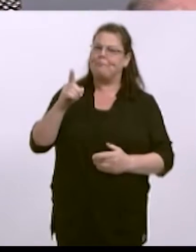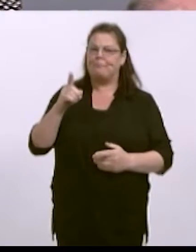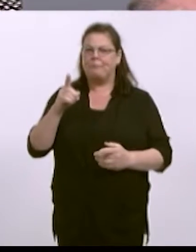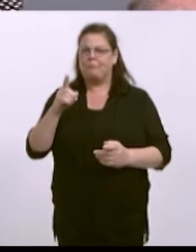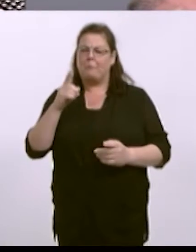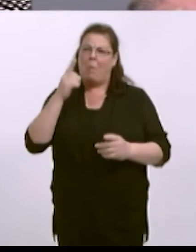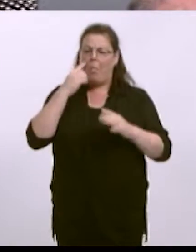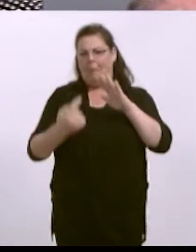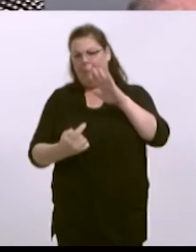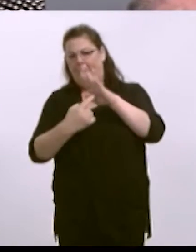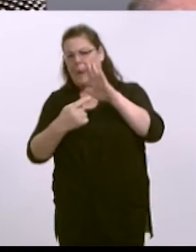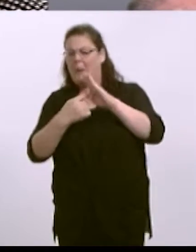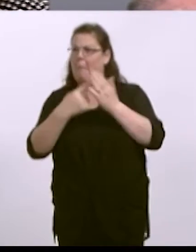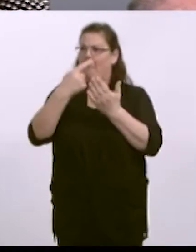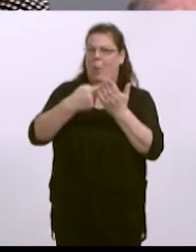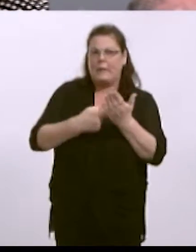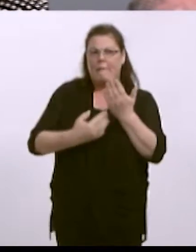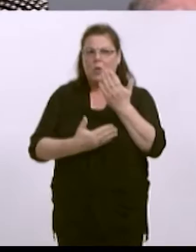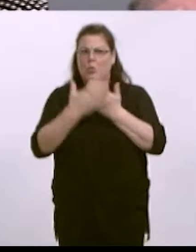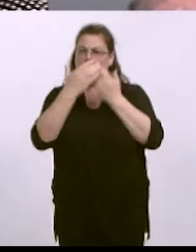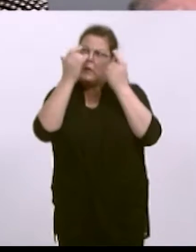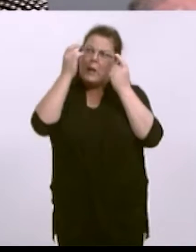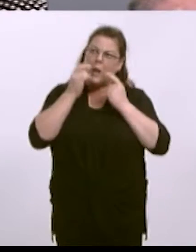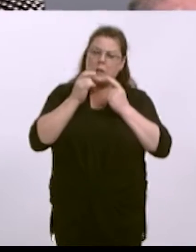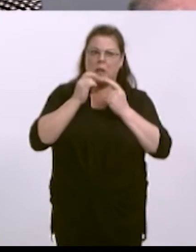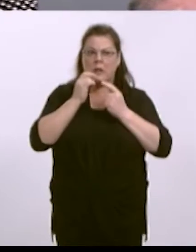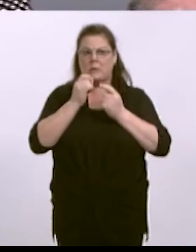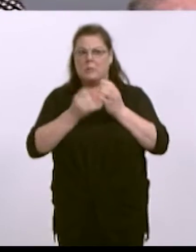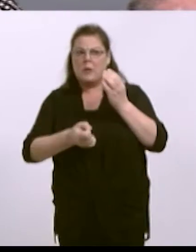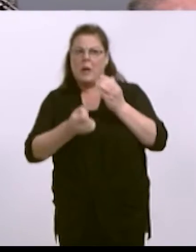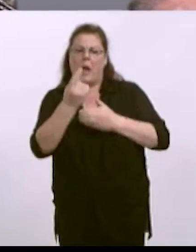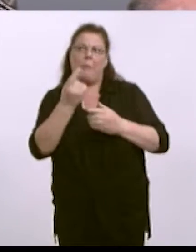main policy thrusts of any new legislation that is passed during the fifth Assembly being